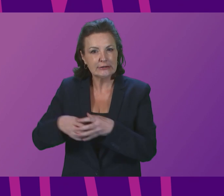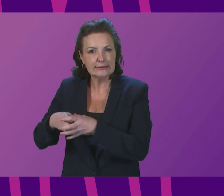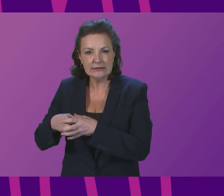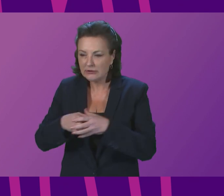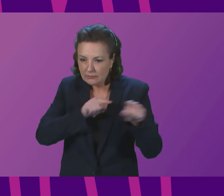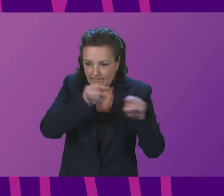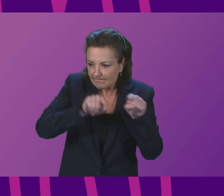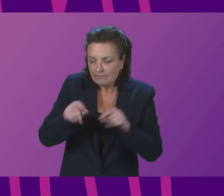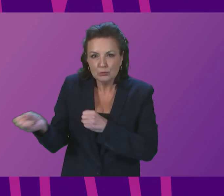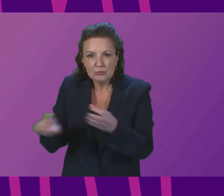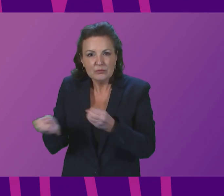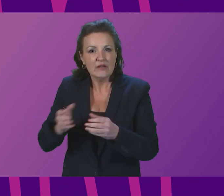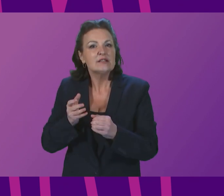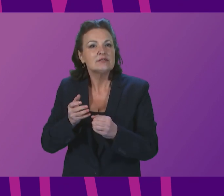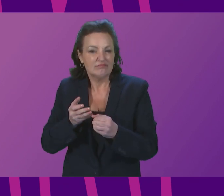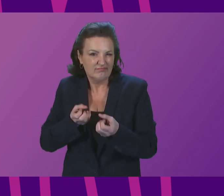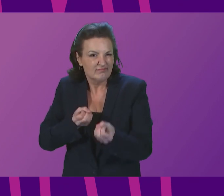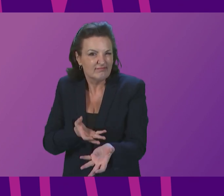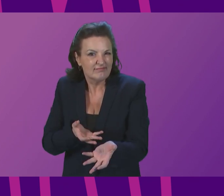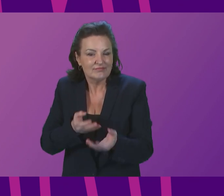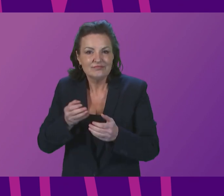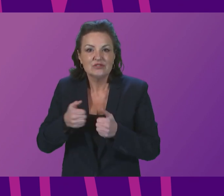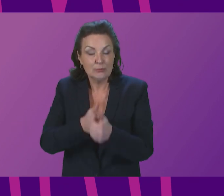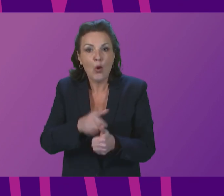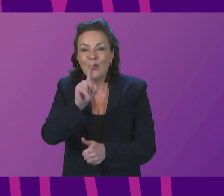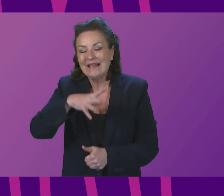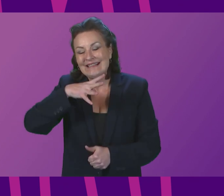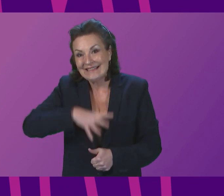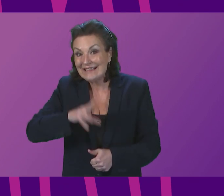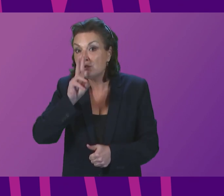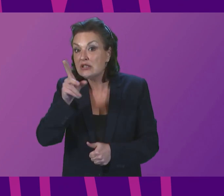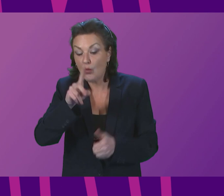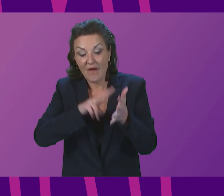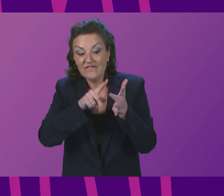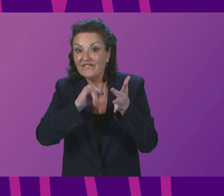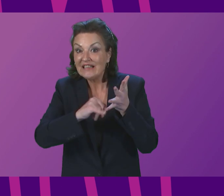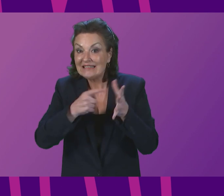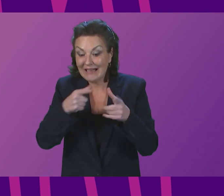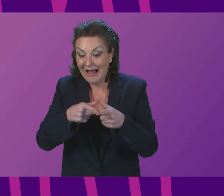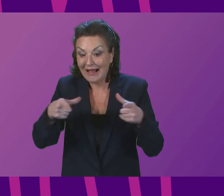We now need to see visas begin to be granted In significant numbers so that we can get